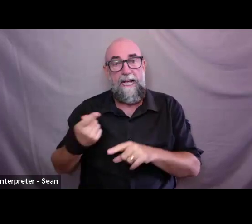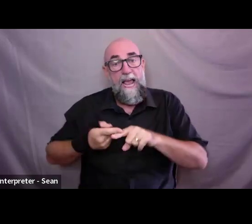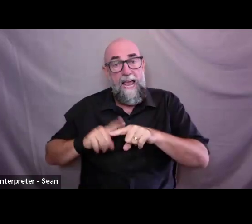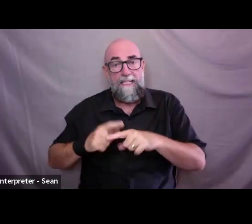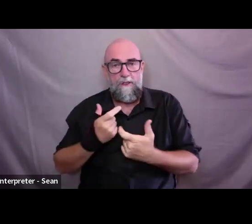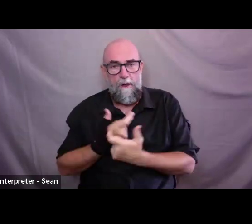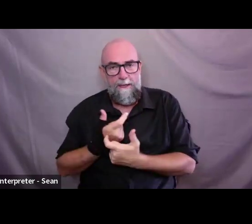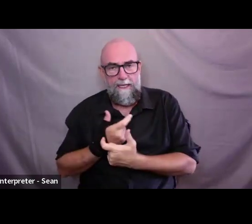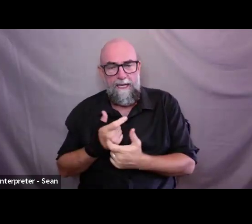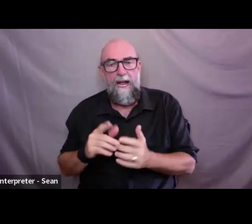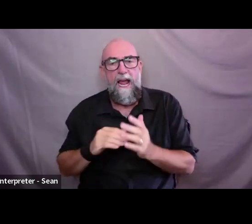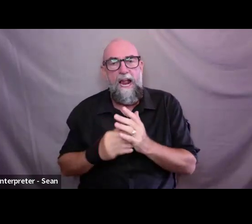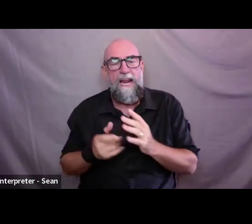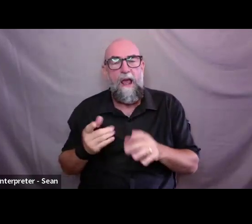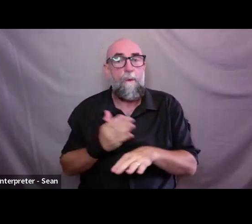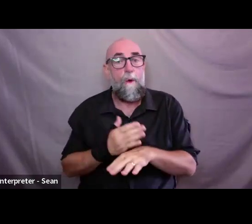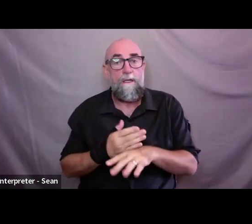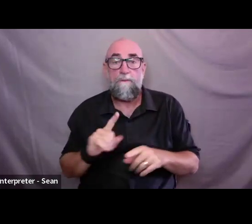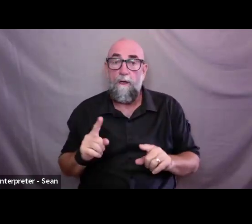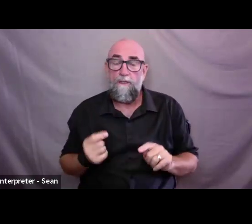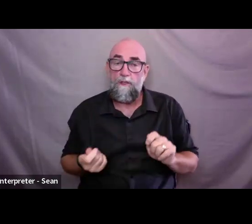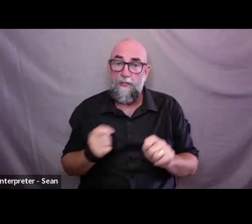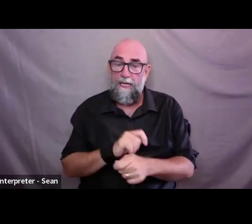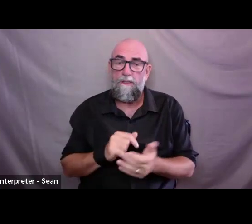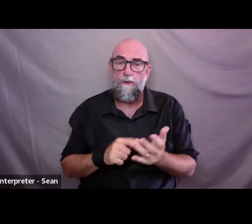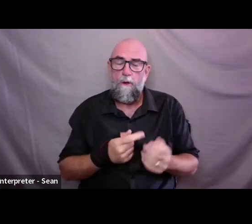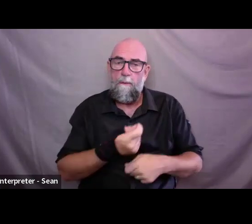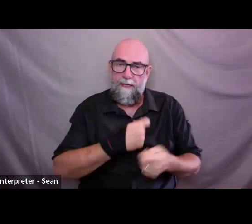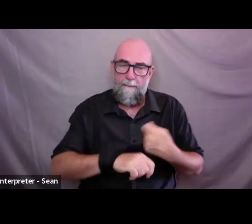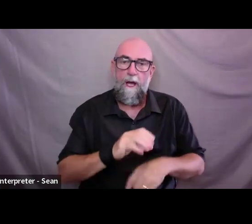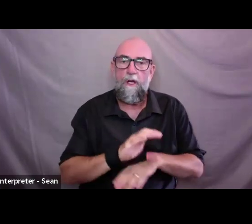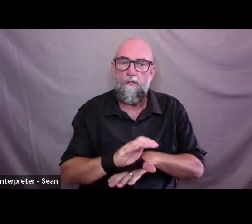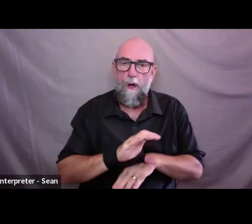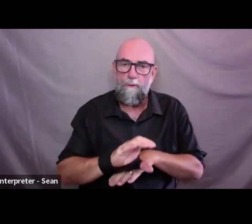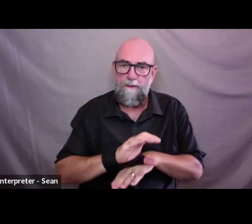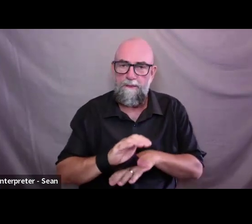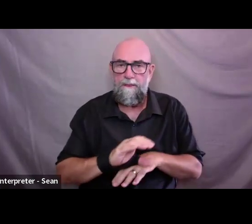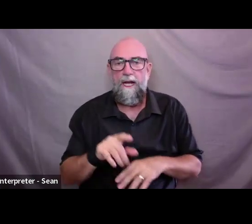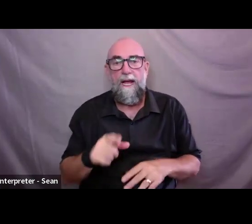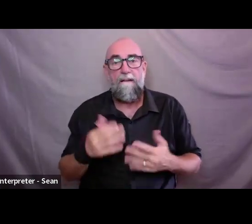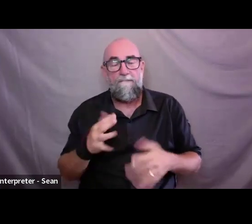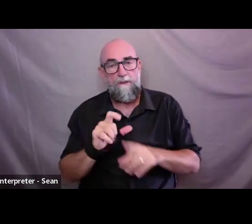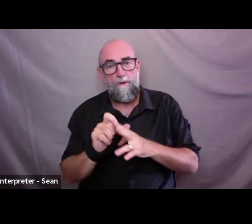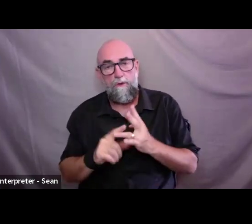and he has done a lot of work with scientific organisations, and one of the things he said to